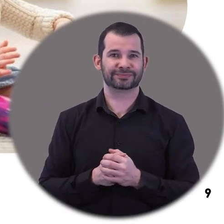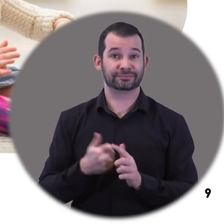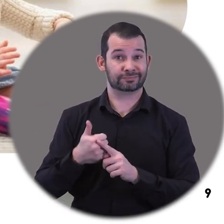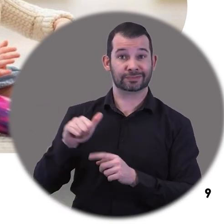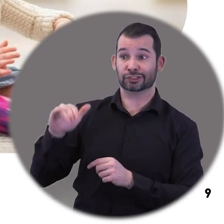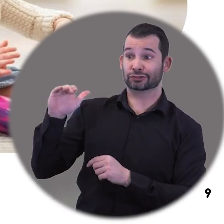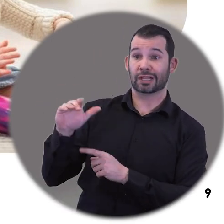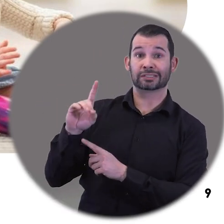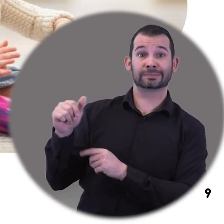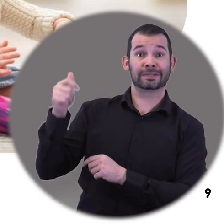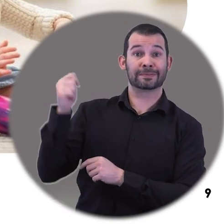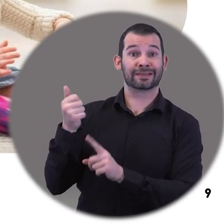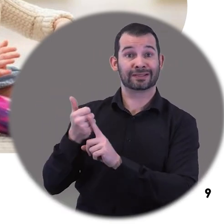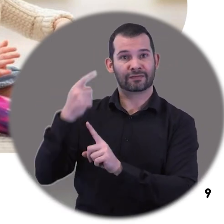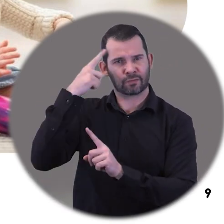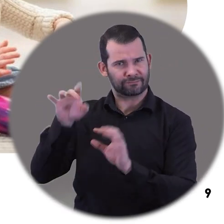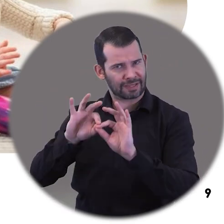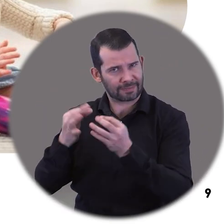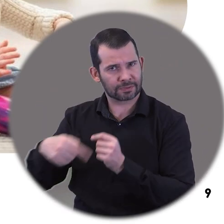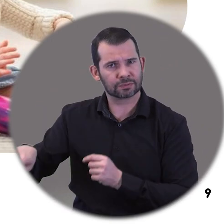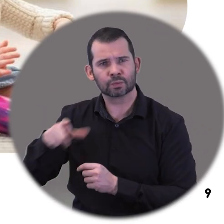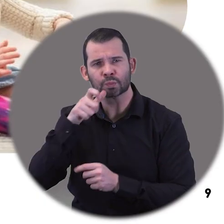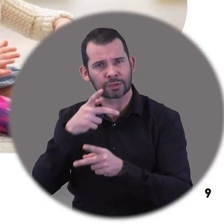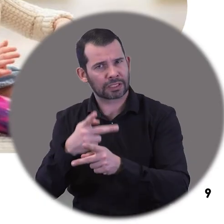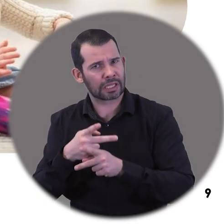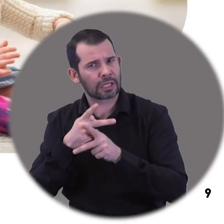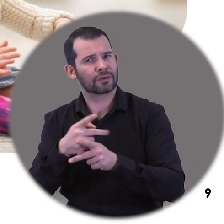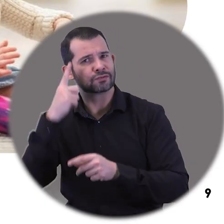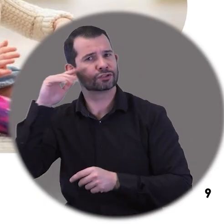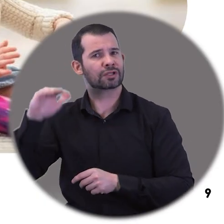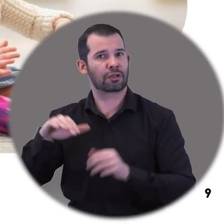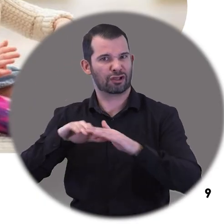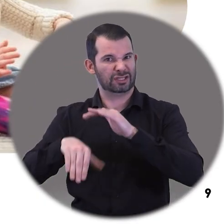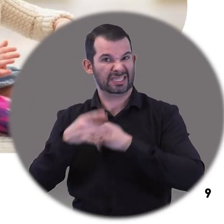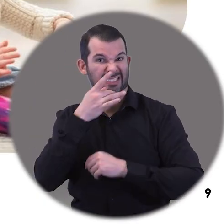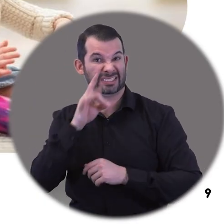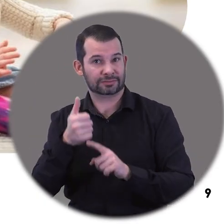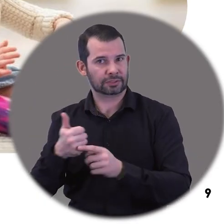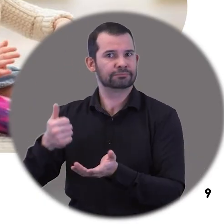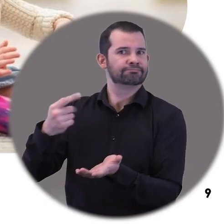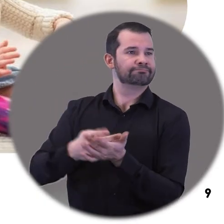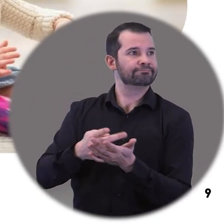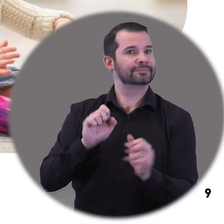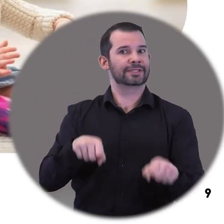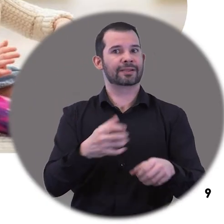The child disability benefit is for families caring for a child under 18 who is eligible